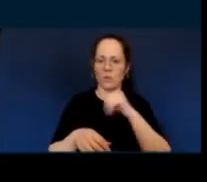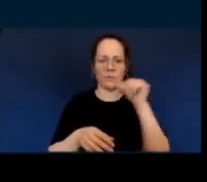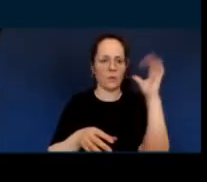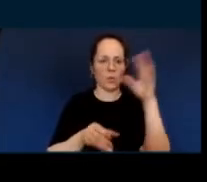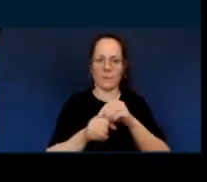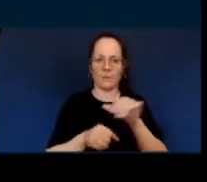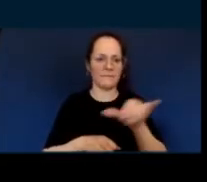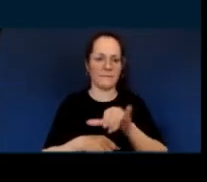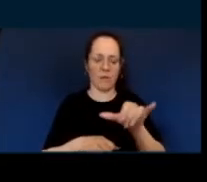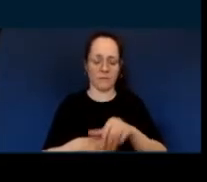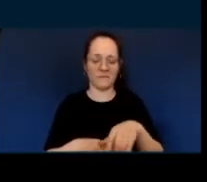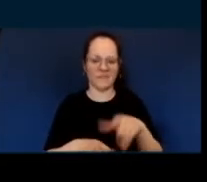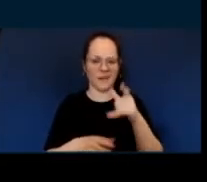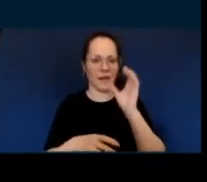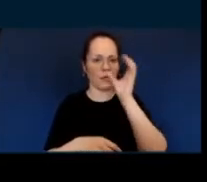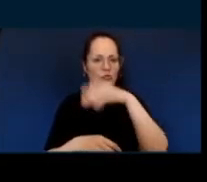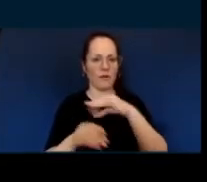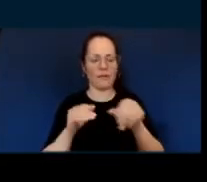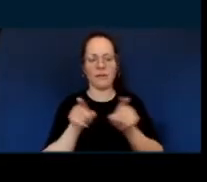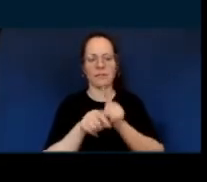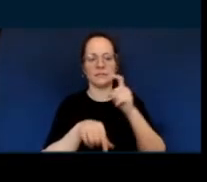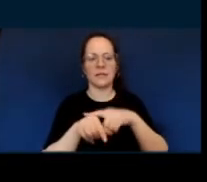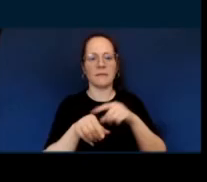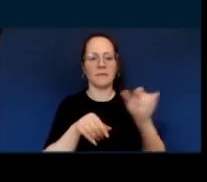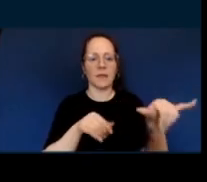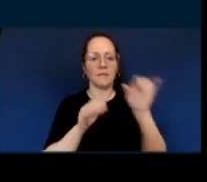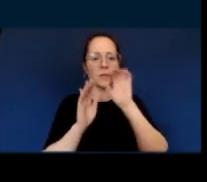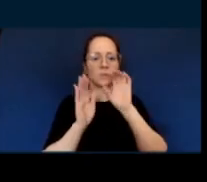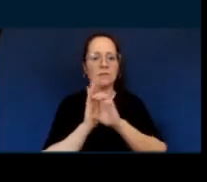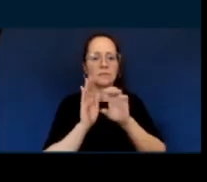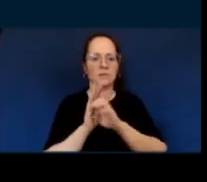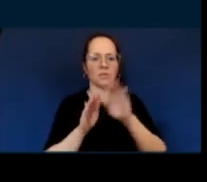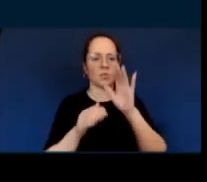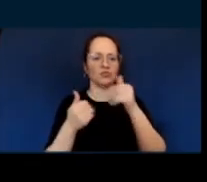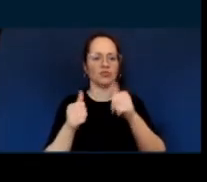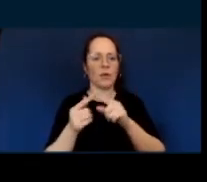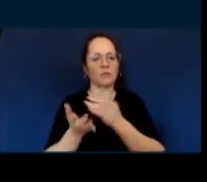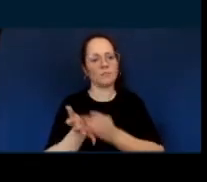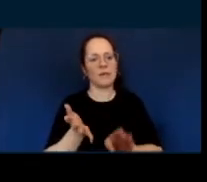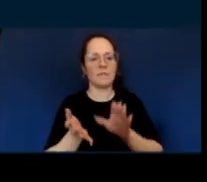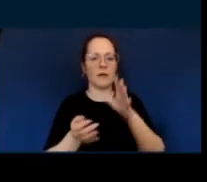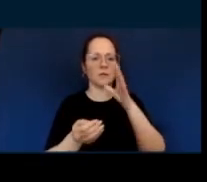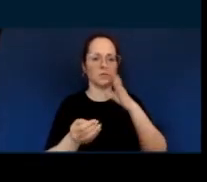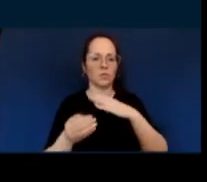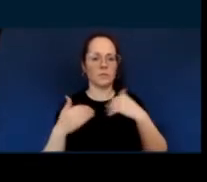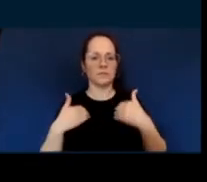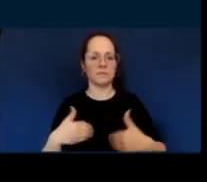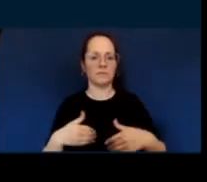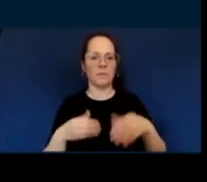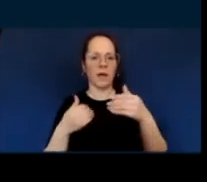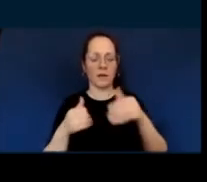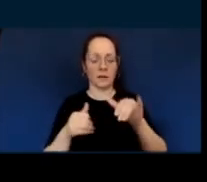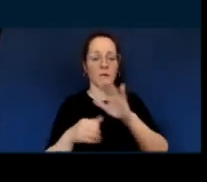IRONICALLY AS THE SAME IMAGES WERE BEING CIRCULATED WOMEN'S REPRODUCT UF FUNCTION TOOK ON